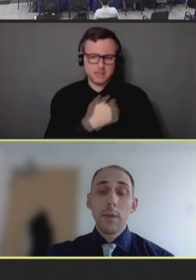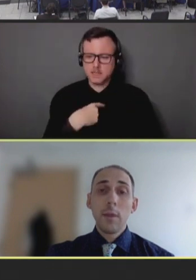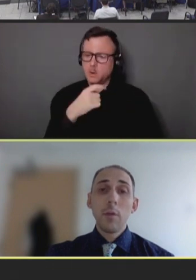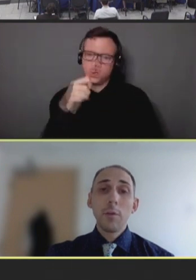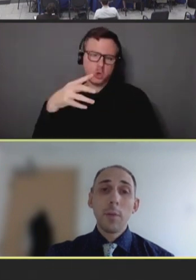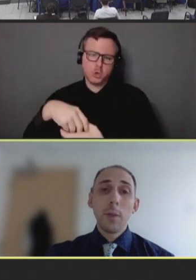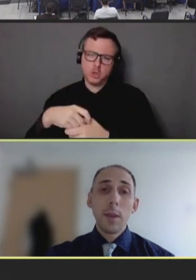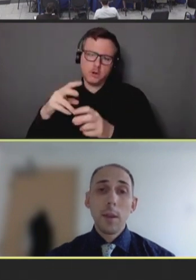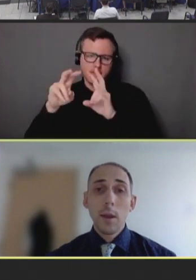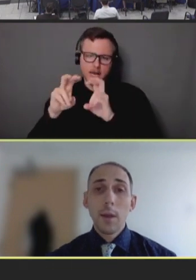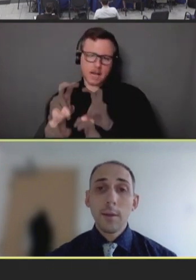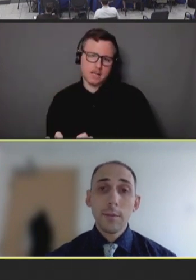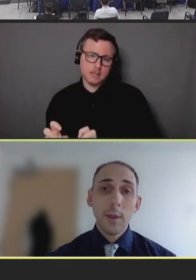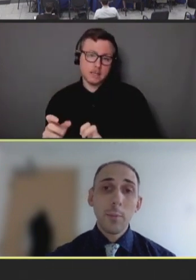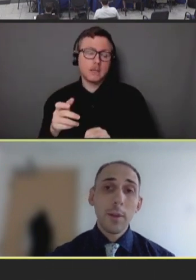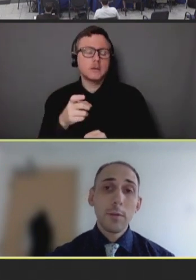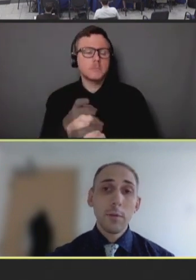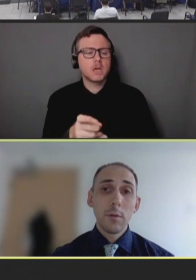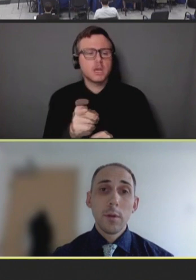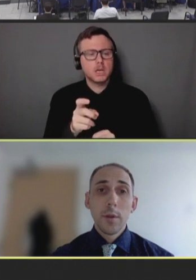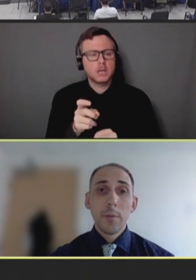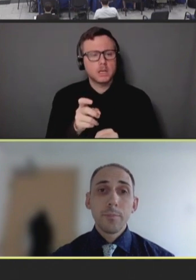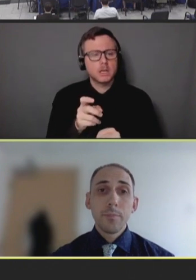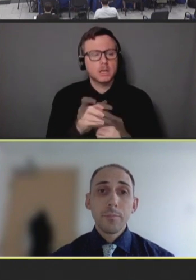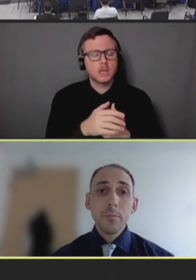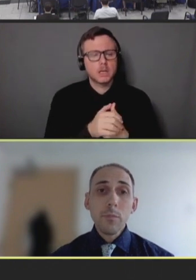And then ultimately -- next slide, please.